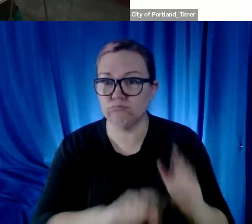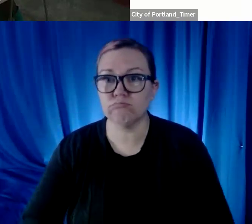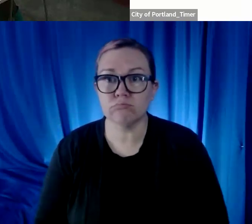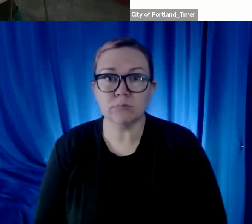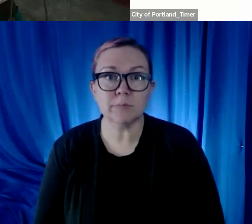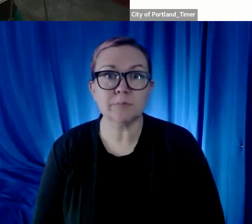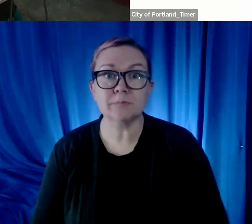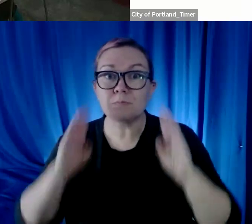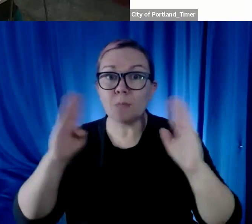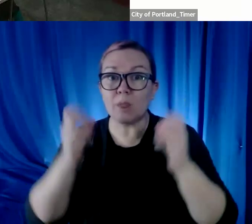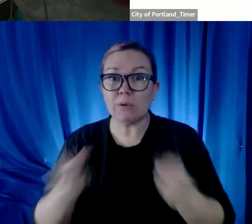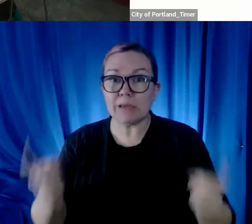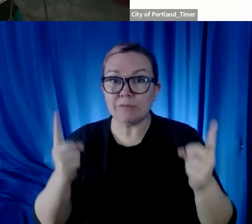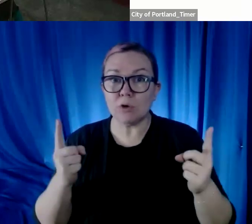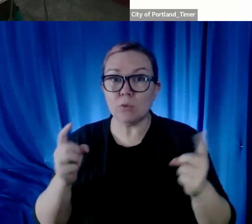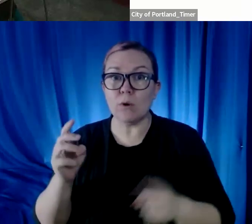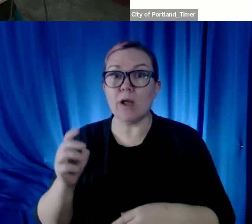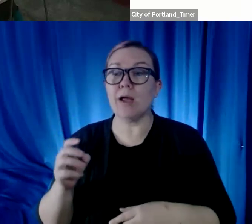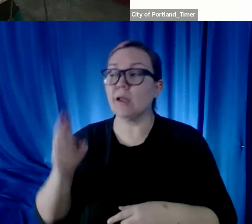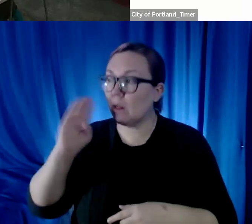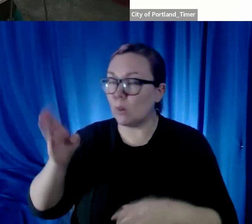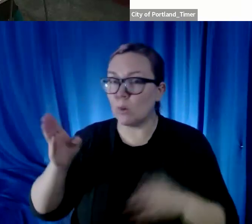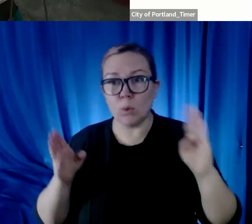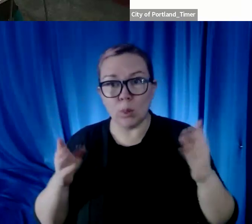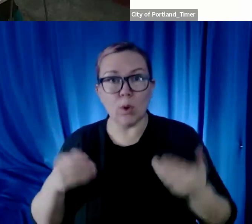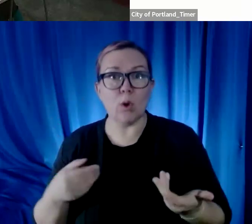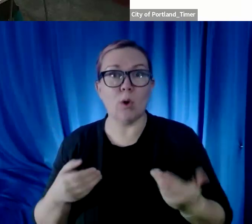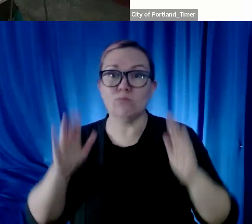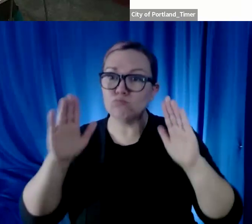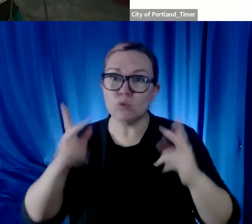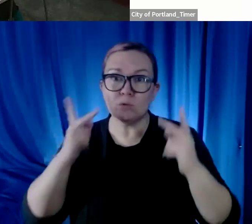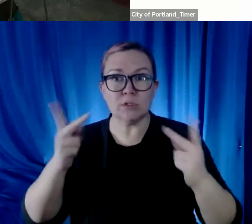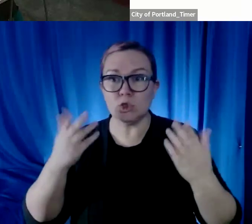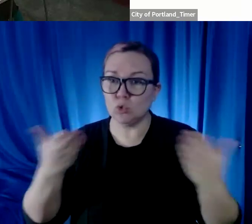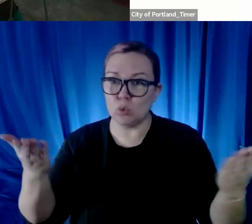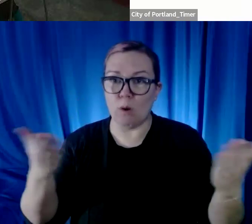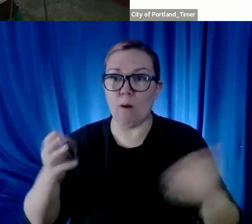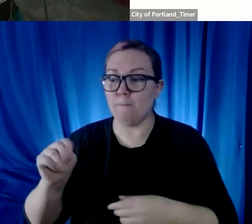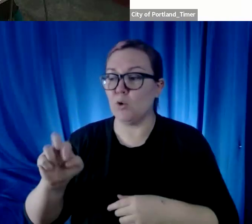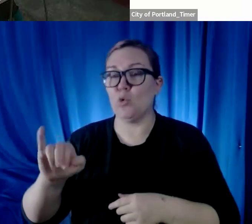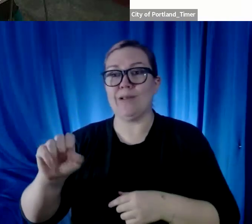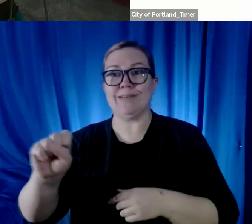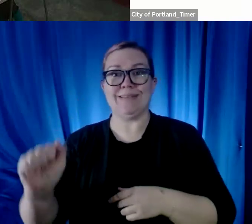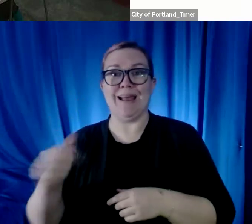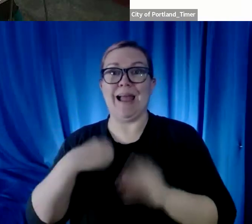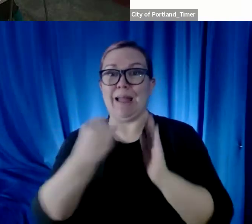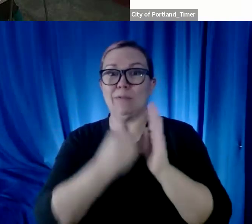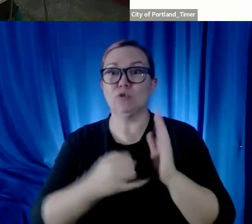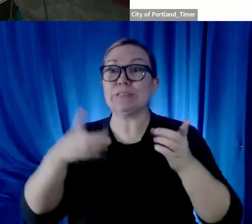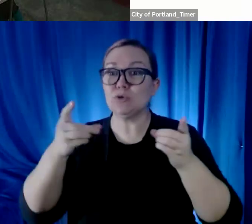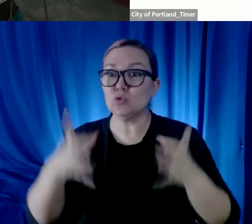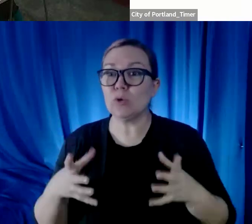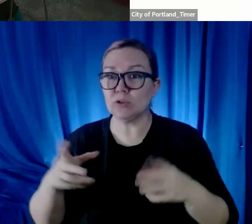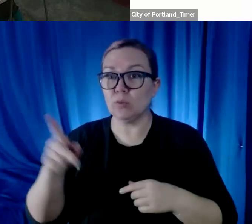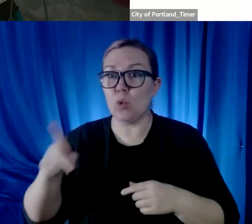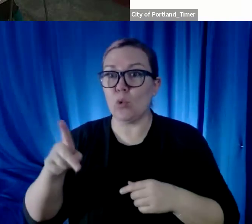Hi, everyone. Hi, Mayor Wilson, counselors. Wonderful to see you. My name is Marissa Wolf. I am the artistic director at Portland Center Stage.